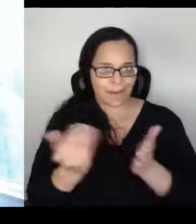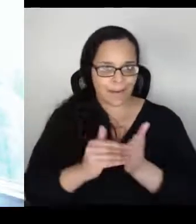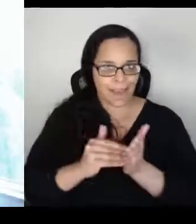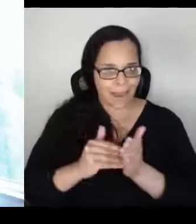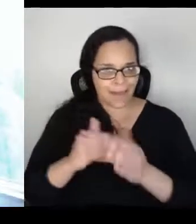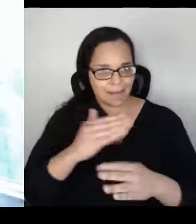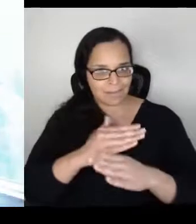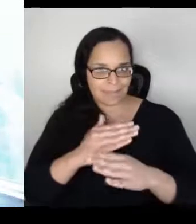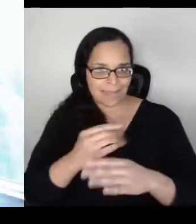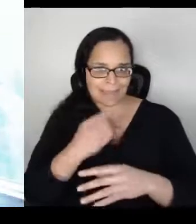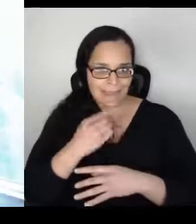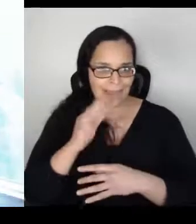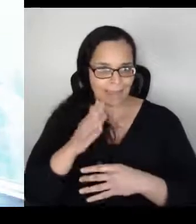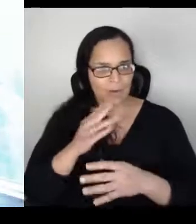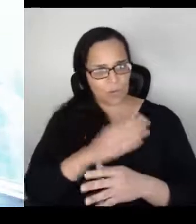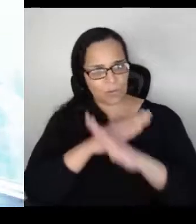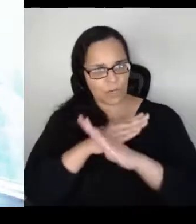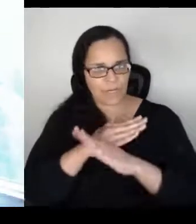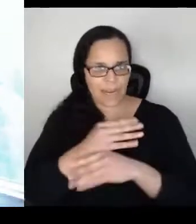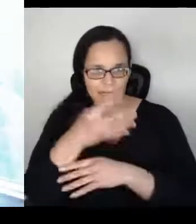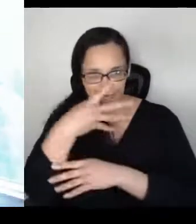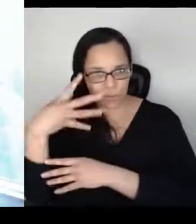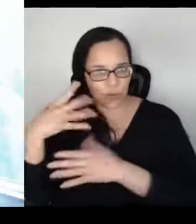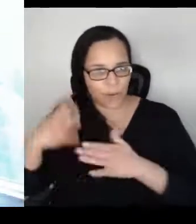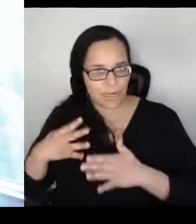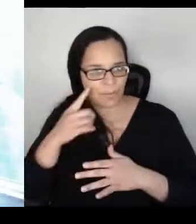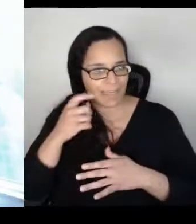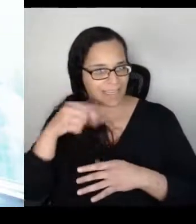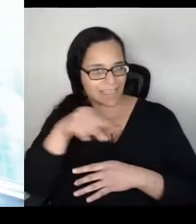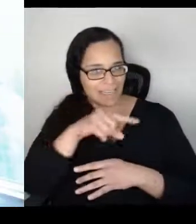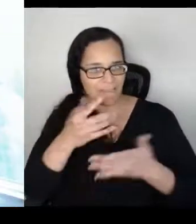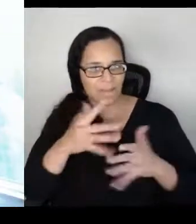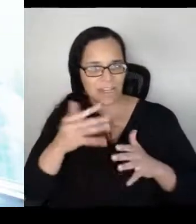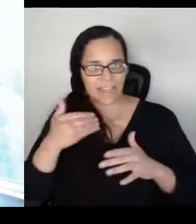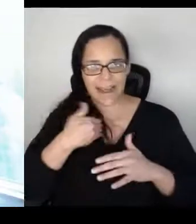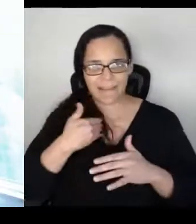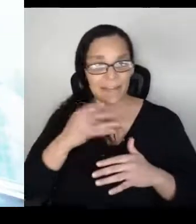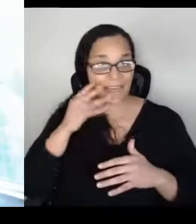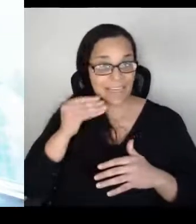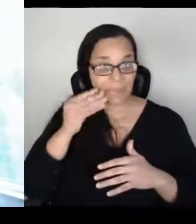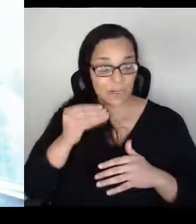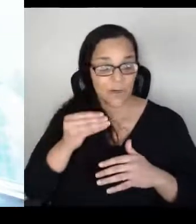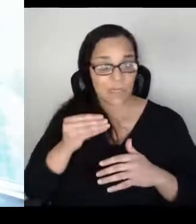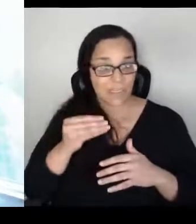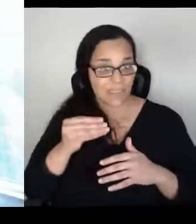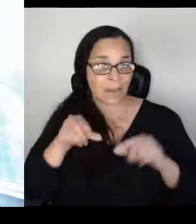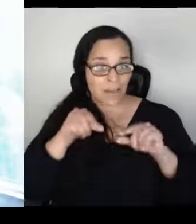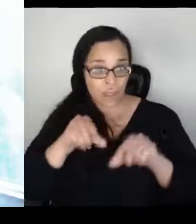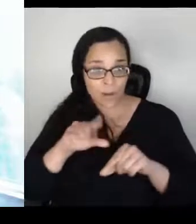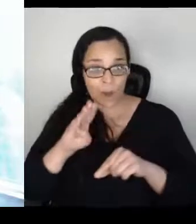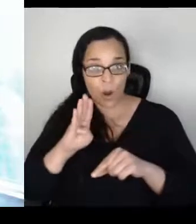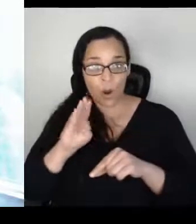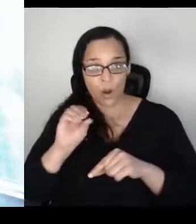with an experience already during the Obama era that deported over 2 million people.